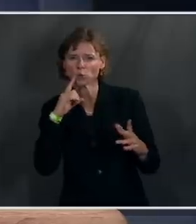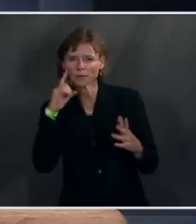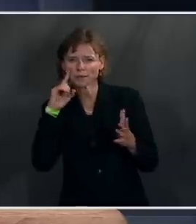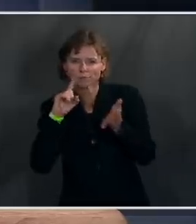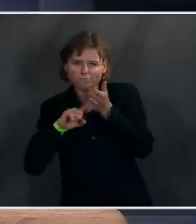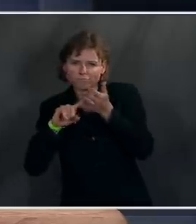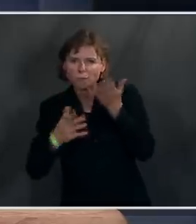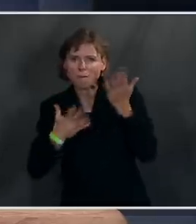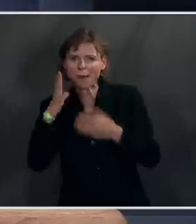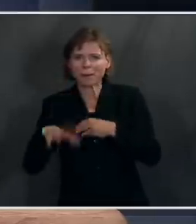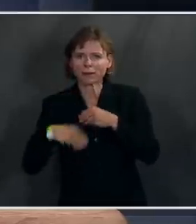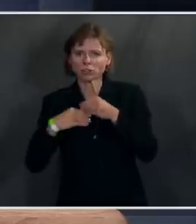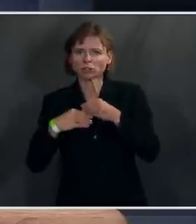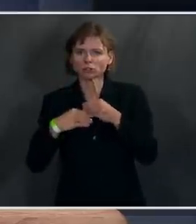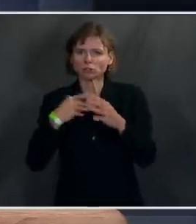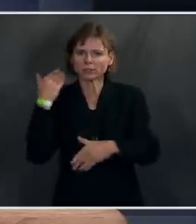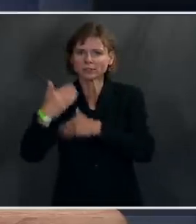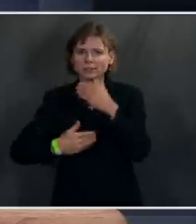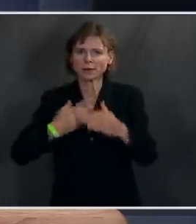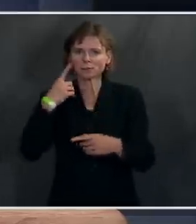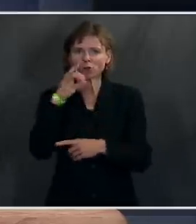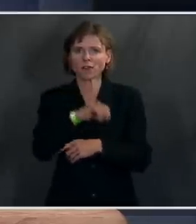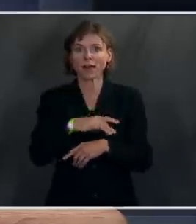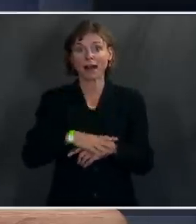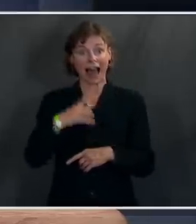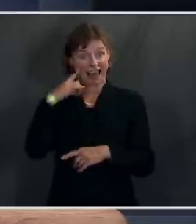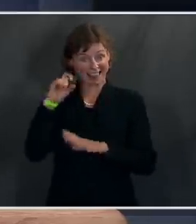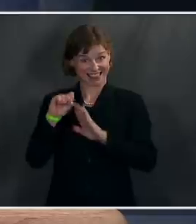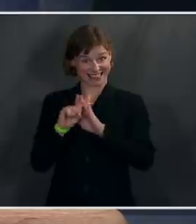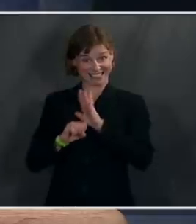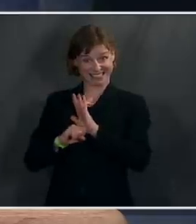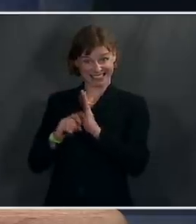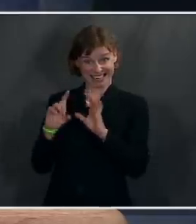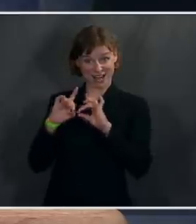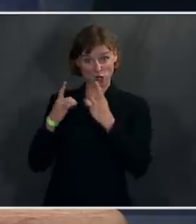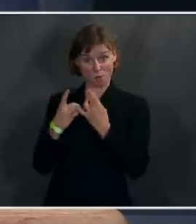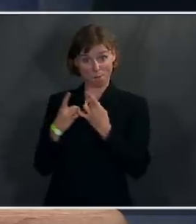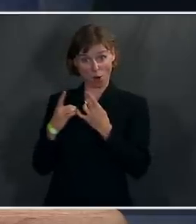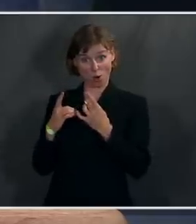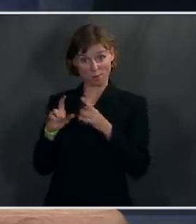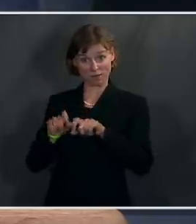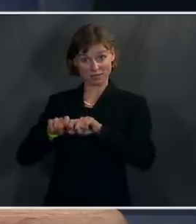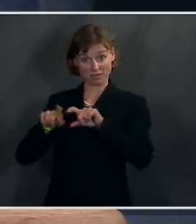Ms. Psaki: Well, I think the State Department may have put a statement out, if I'm correct here,